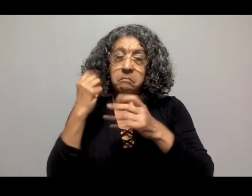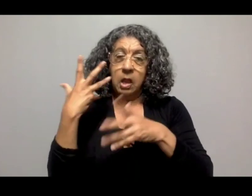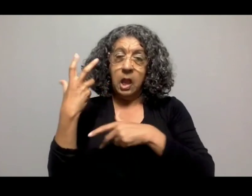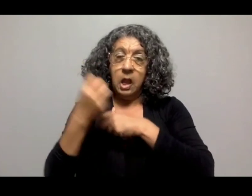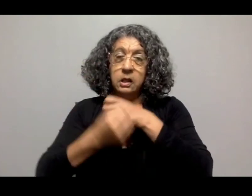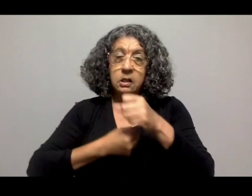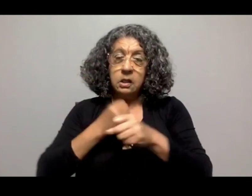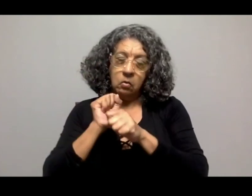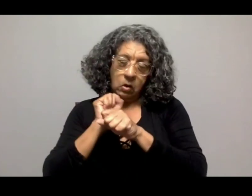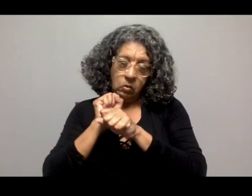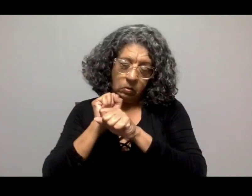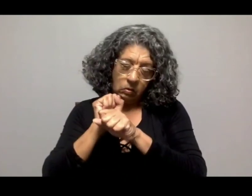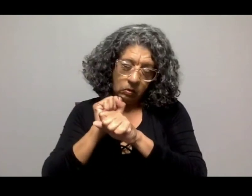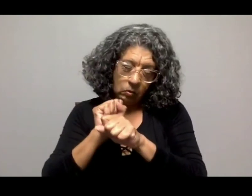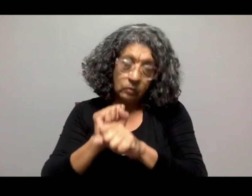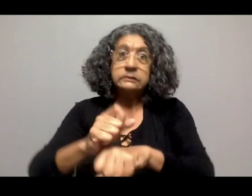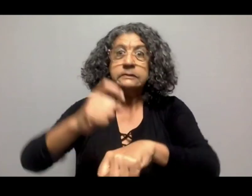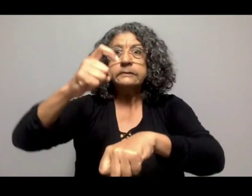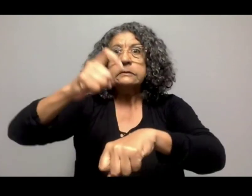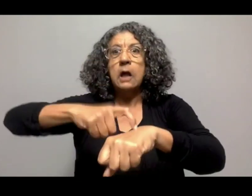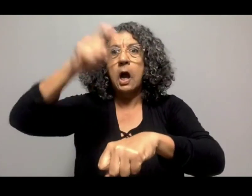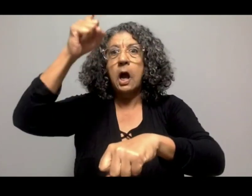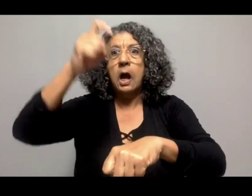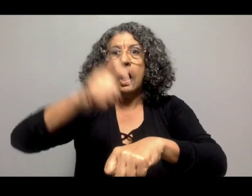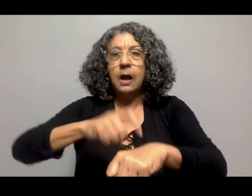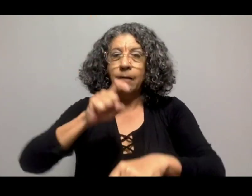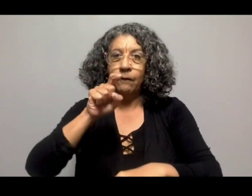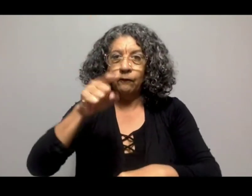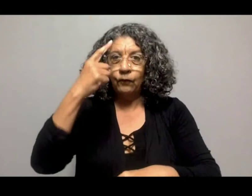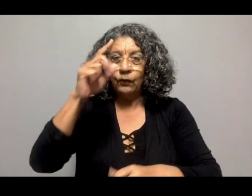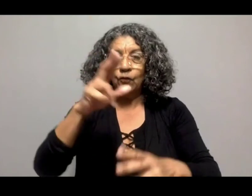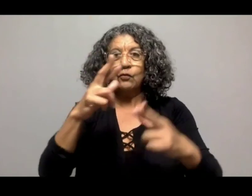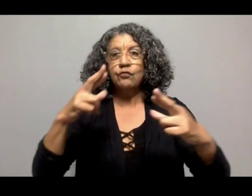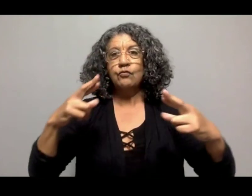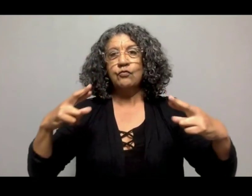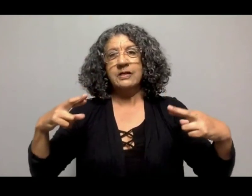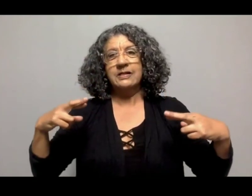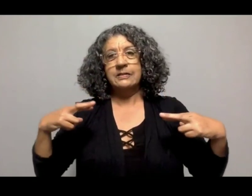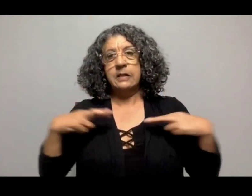If you work many years and you continue to work and now it's time for you to retire